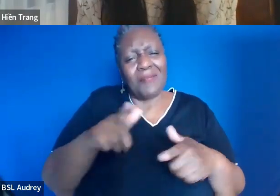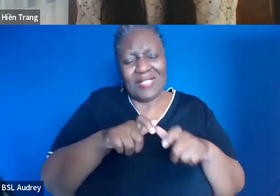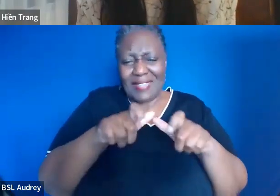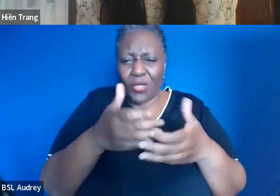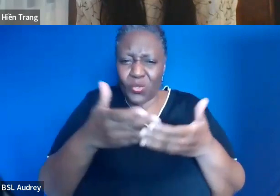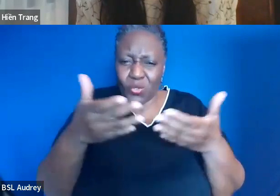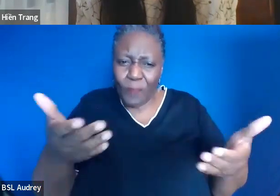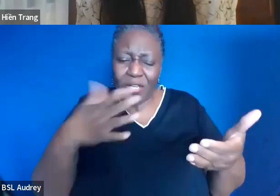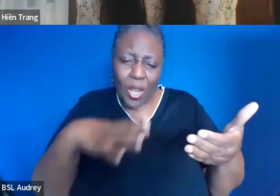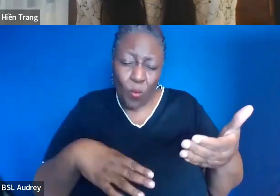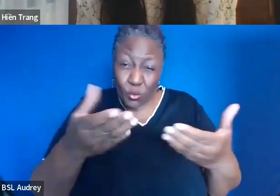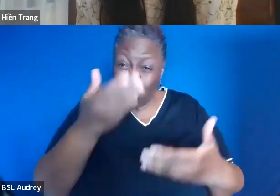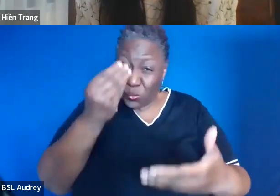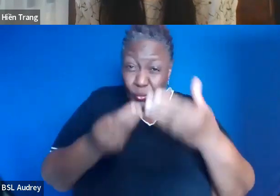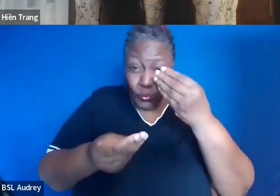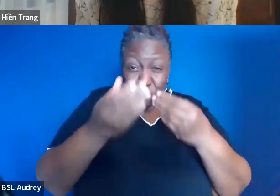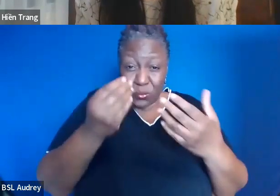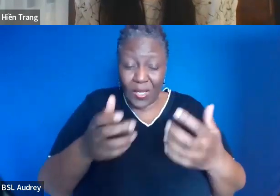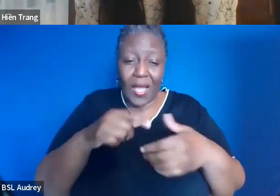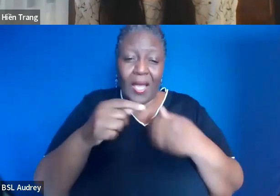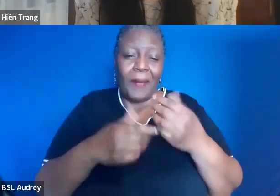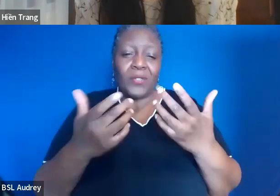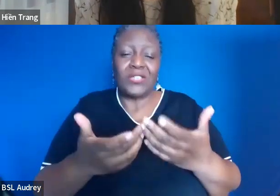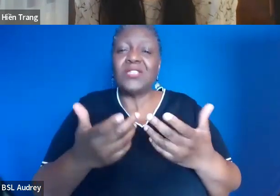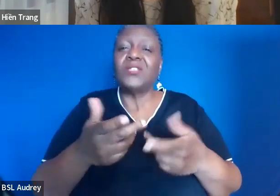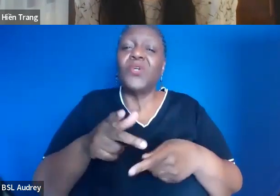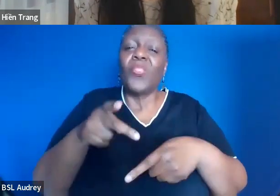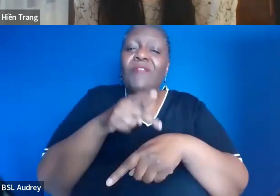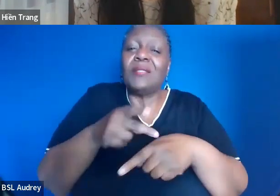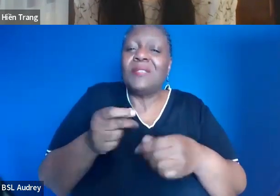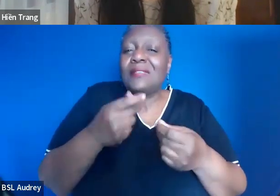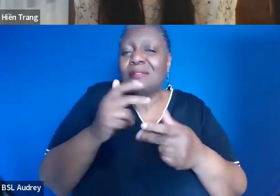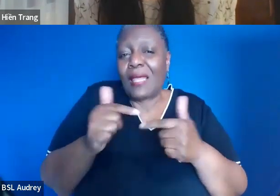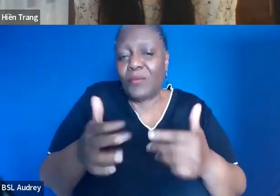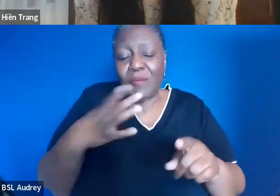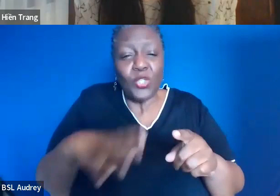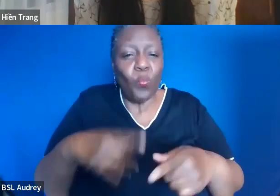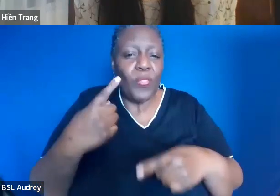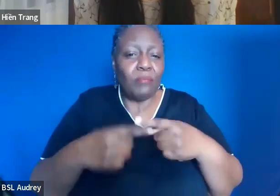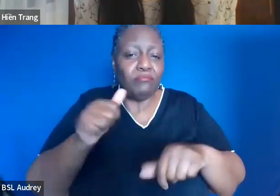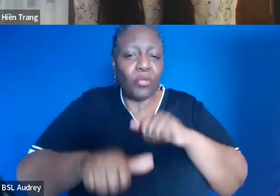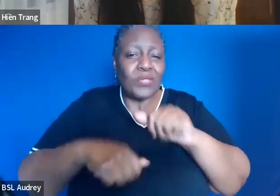that I want to learn um about Vietnamese language but I don't want to rush this process because I